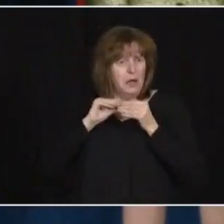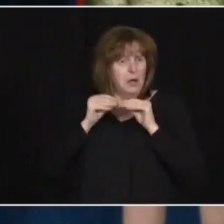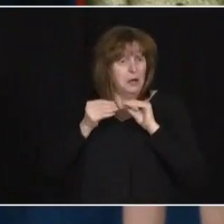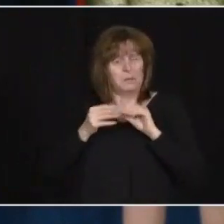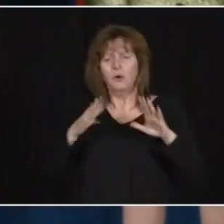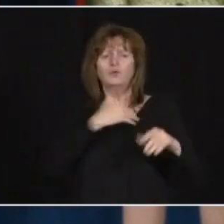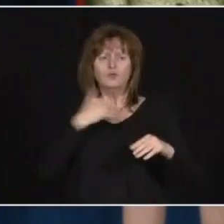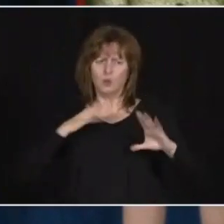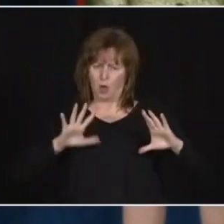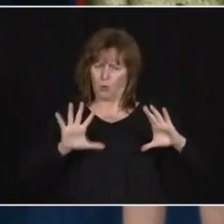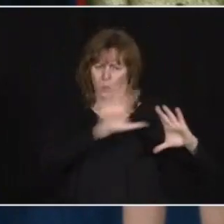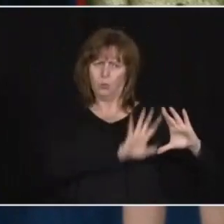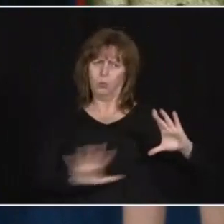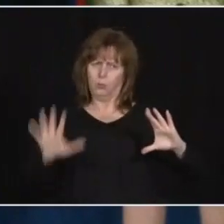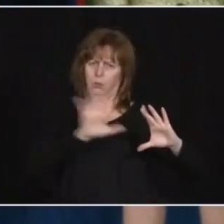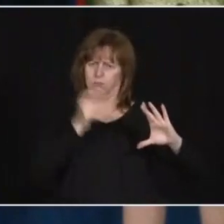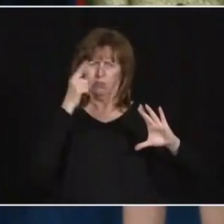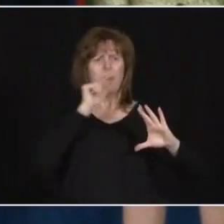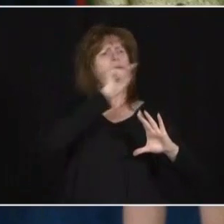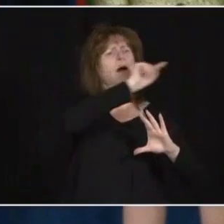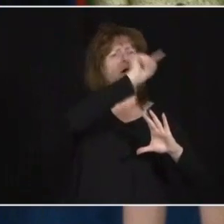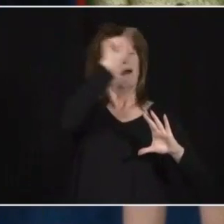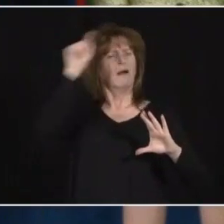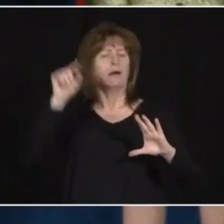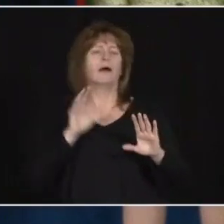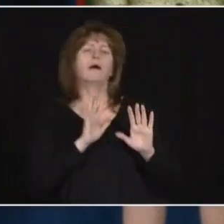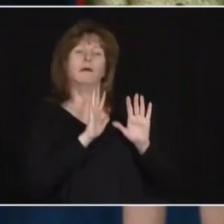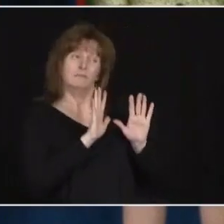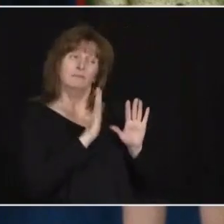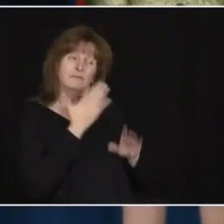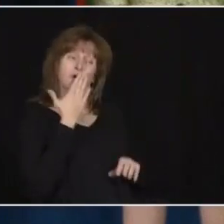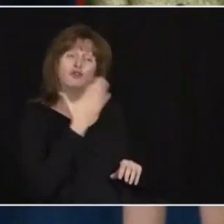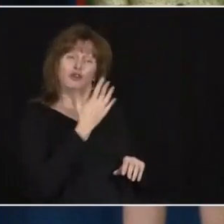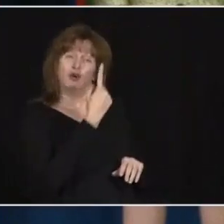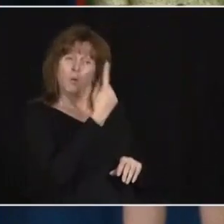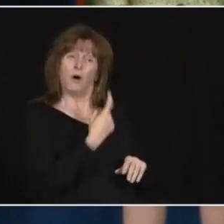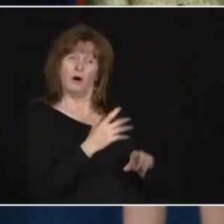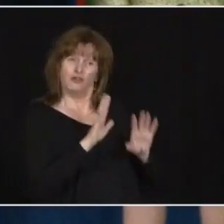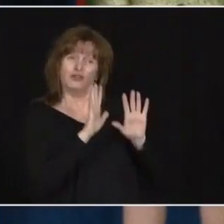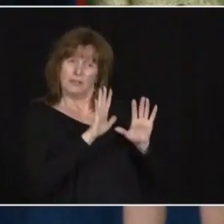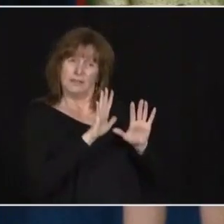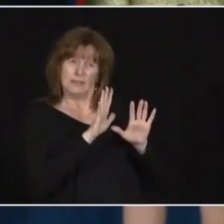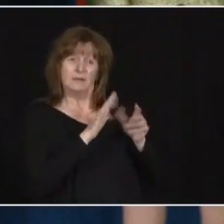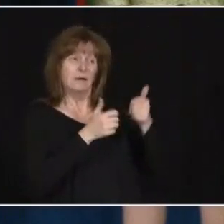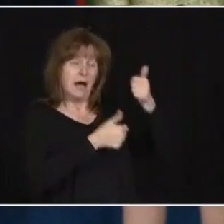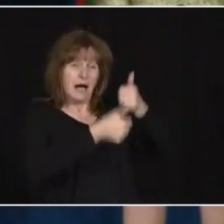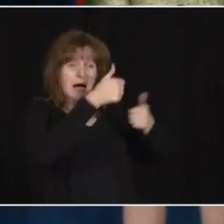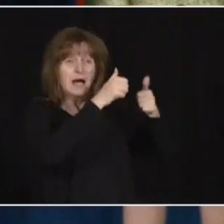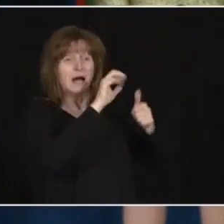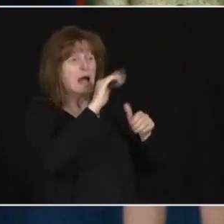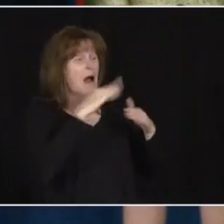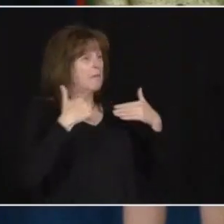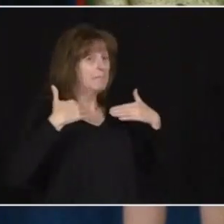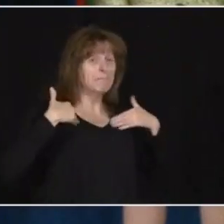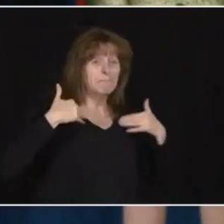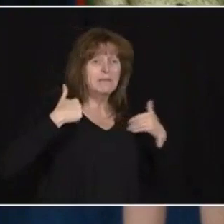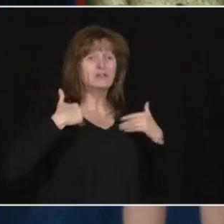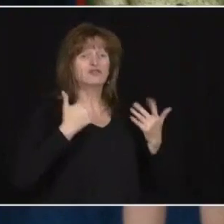We have this conversation constantly amongst caucus and the cabinet. When I talk to municipalities and rural mayors.